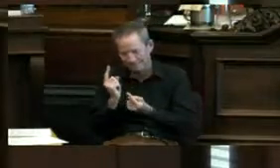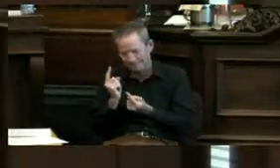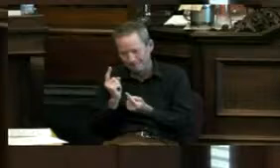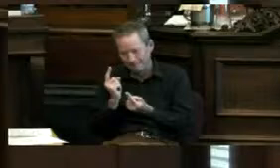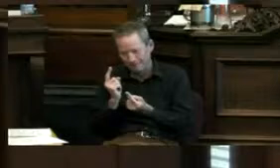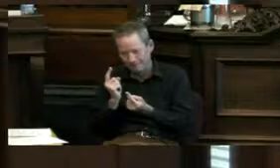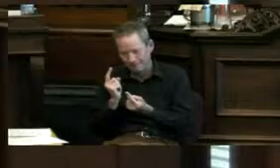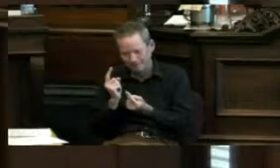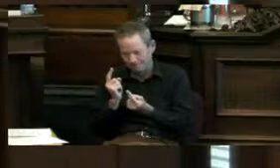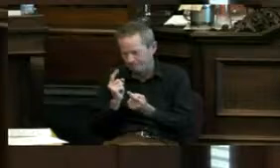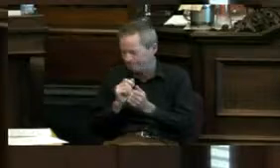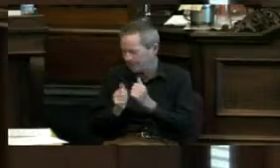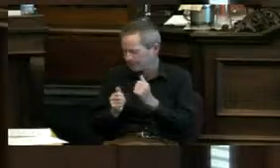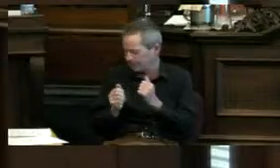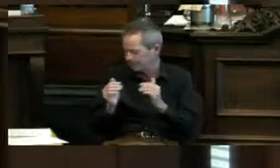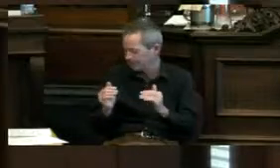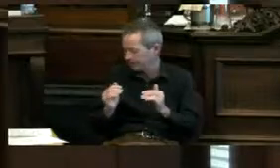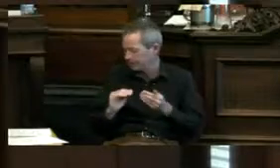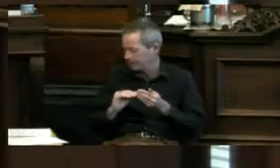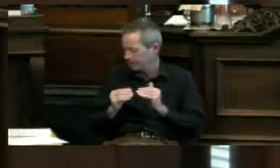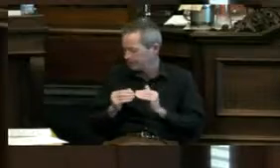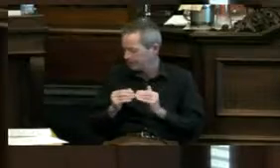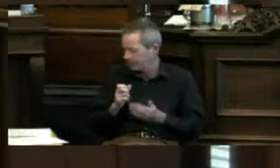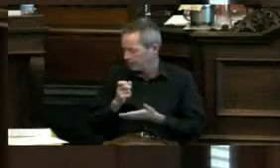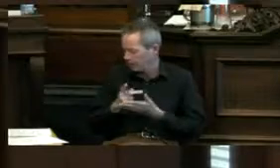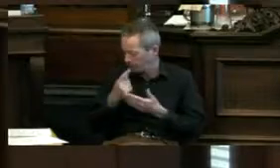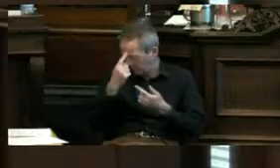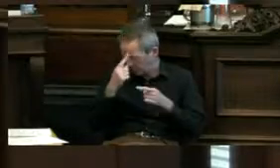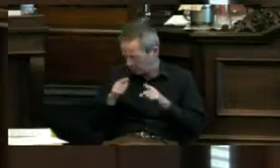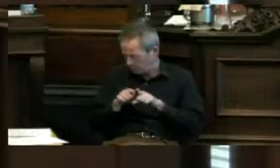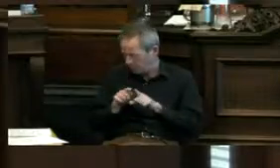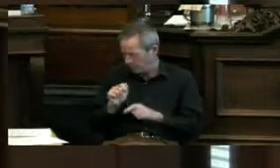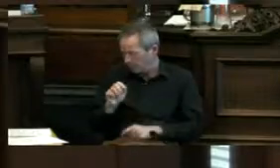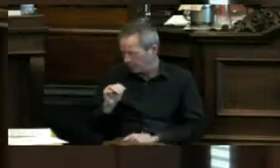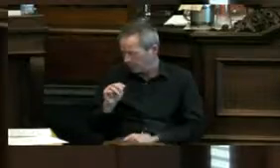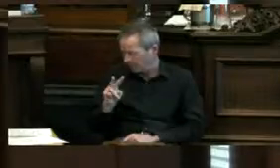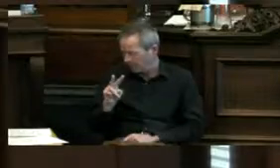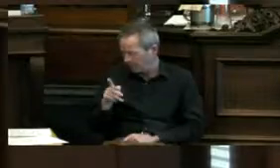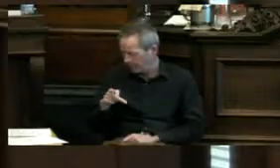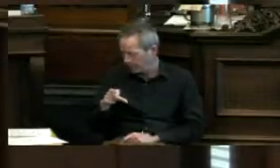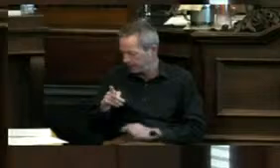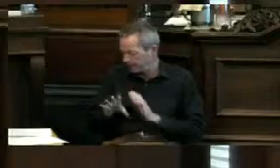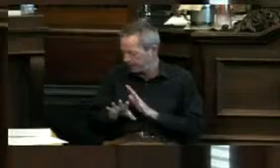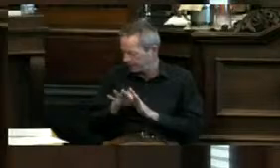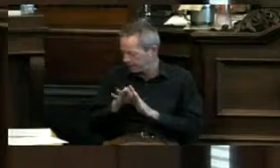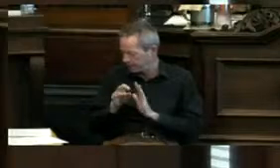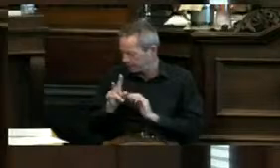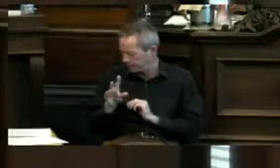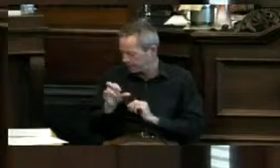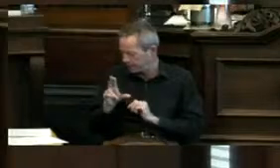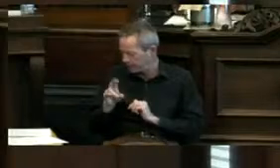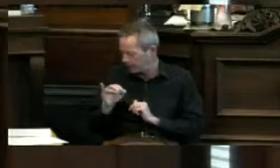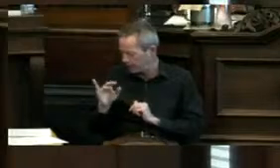and seconded. All in favor please say aye. Aye. Any opposed? Motion passes.